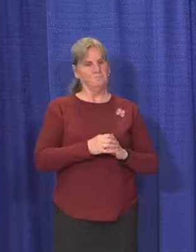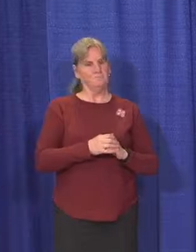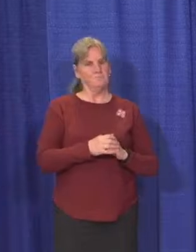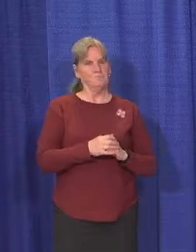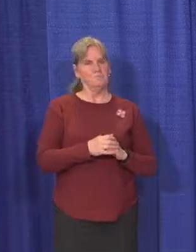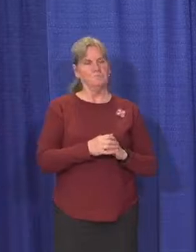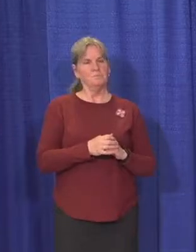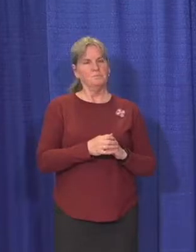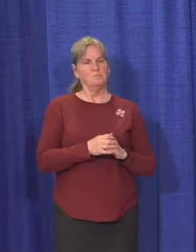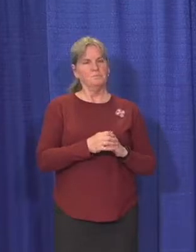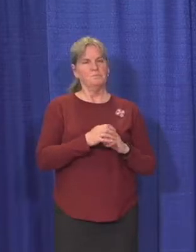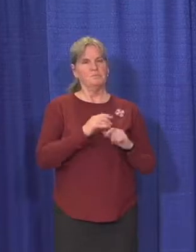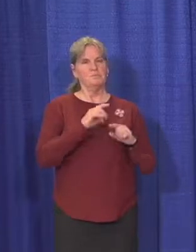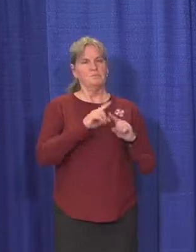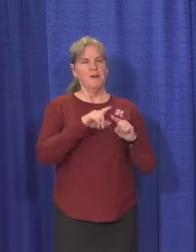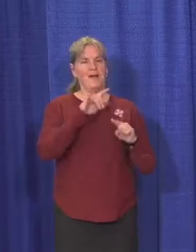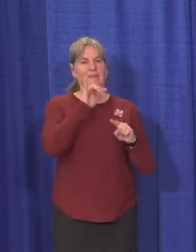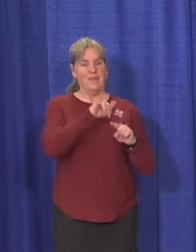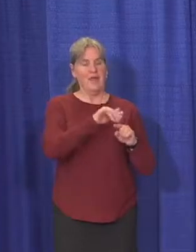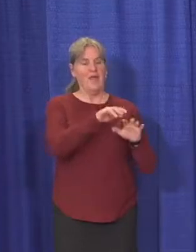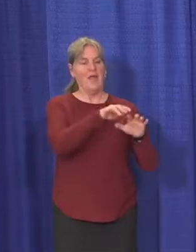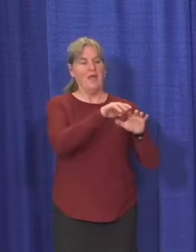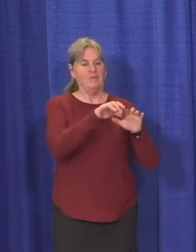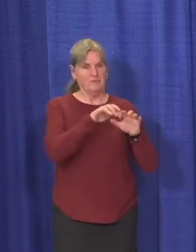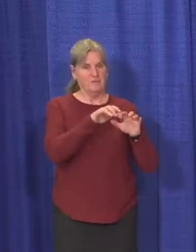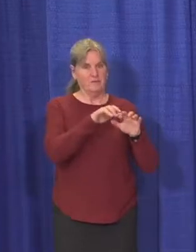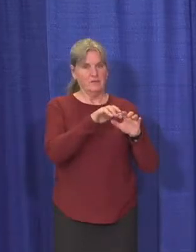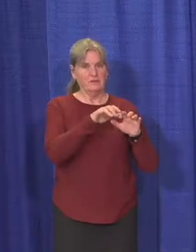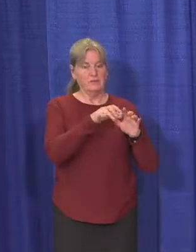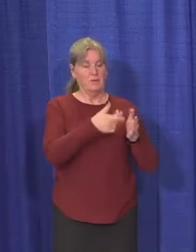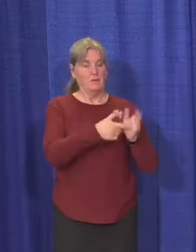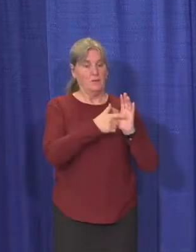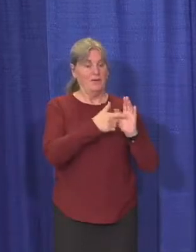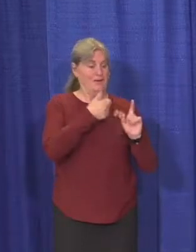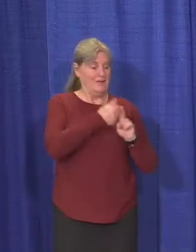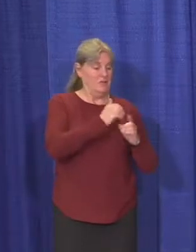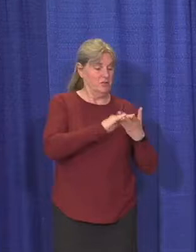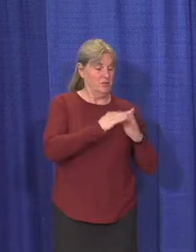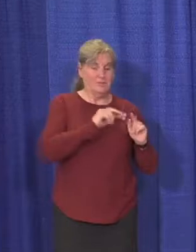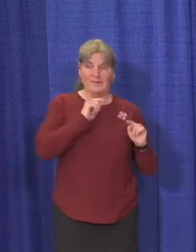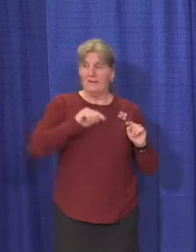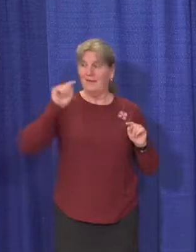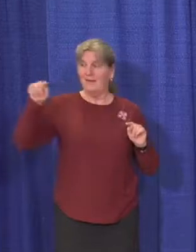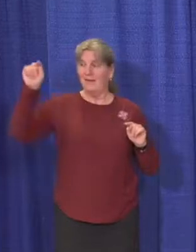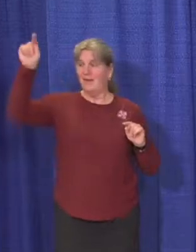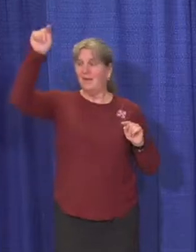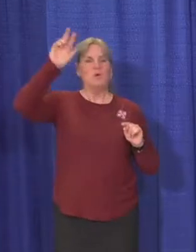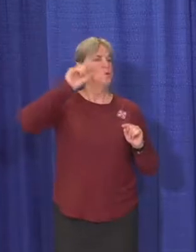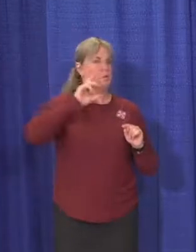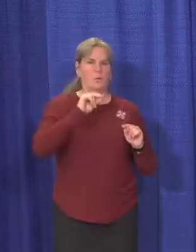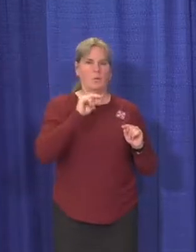But you don't need one of those freezers in every community